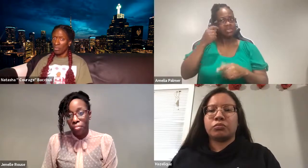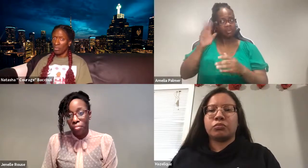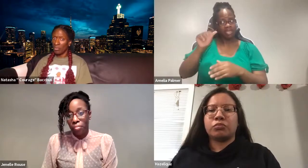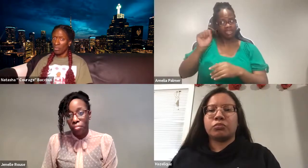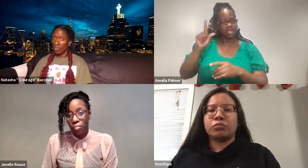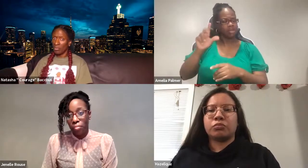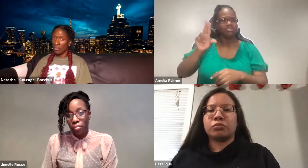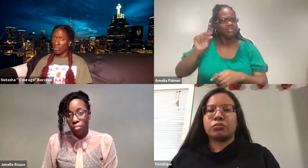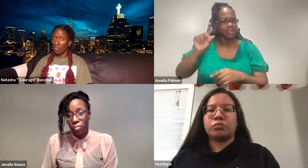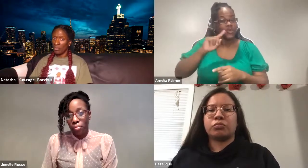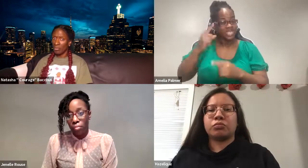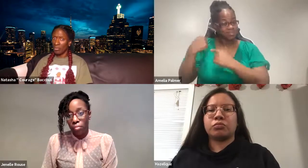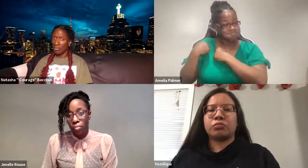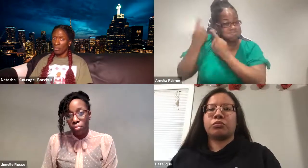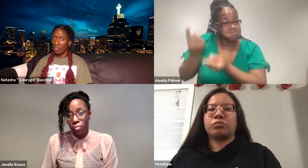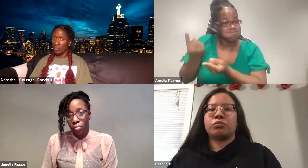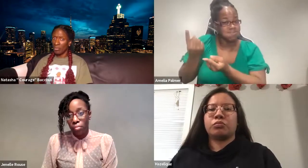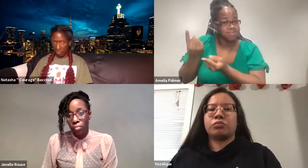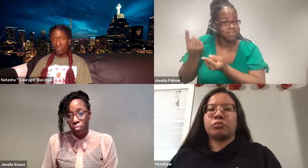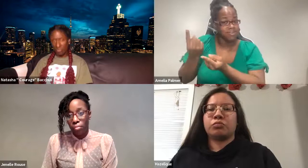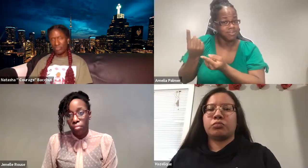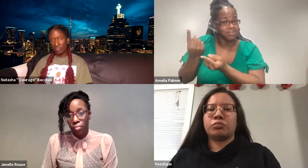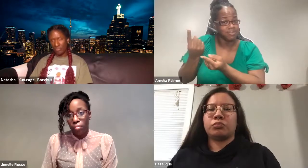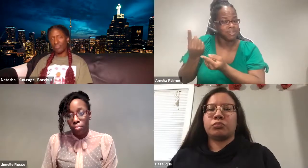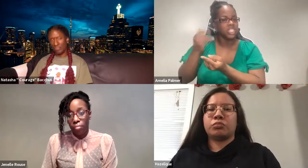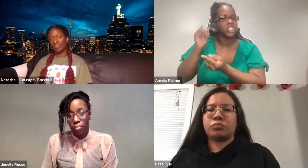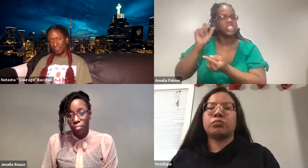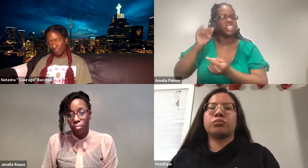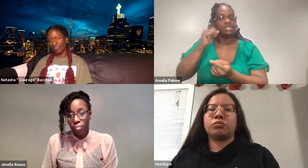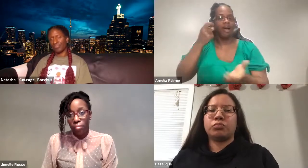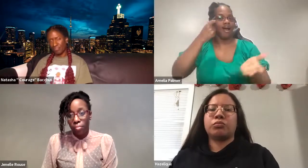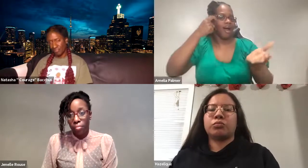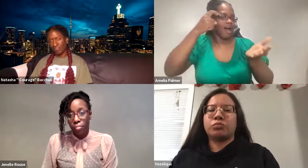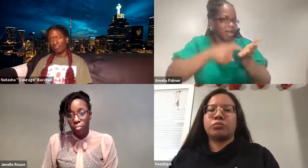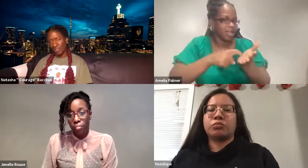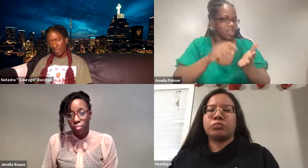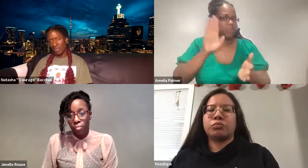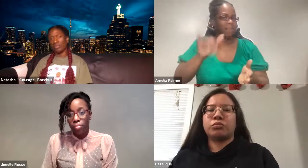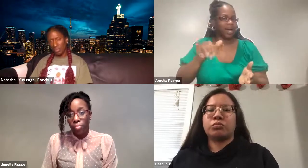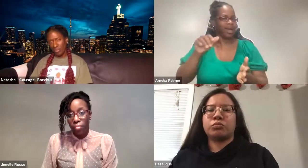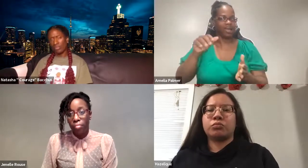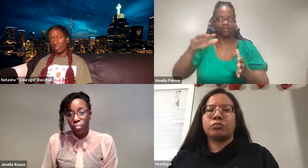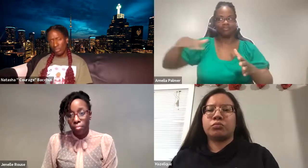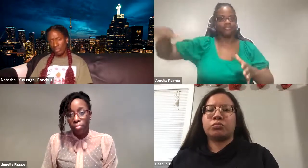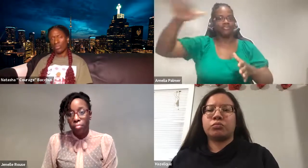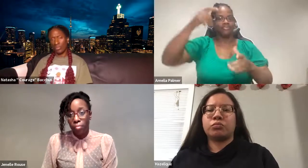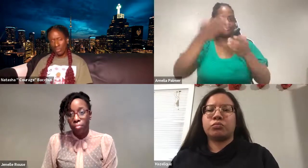i know a lot of people thought that BASL is a recent thing but it's been here for a long time.